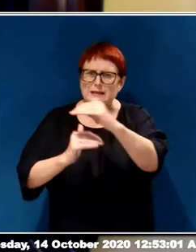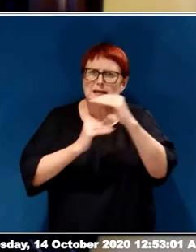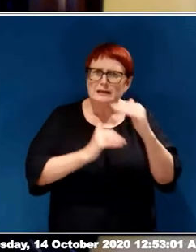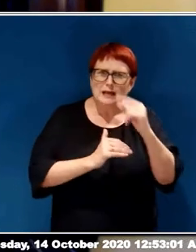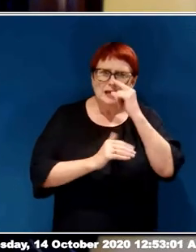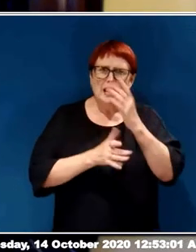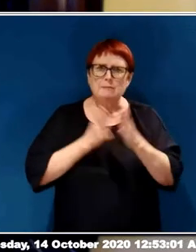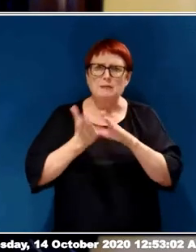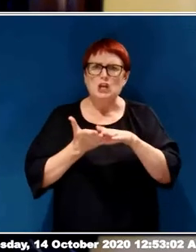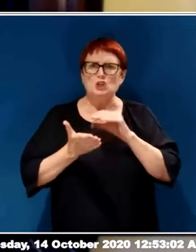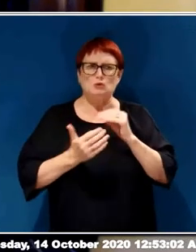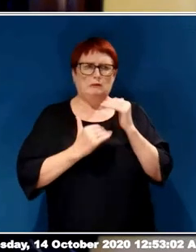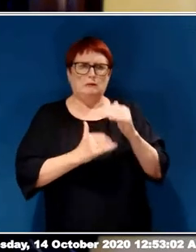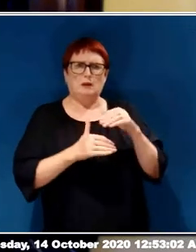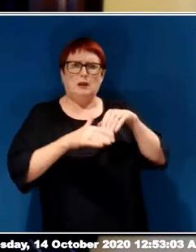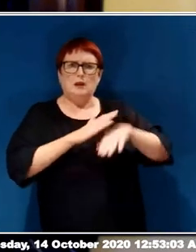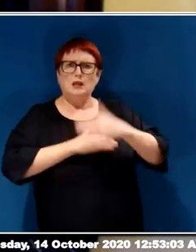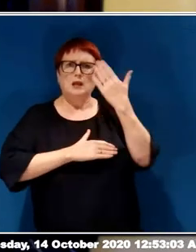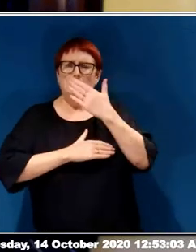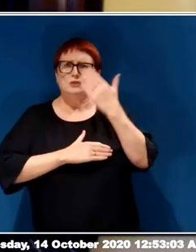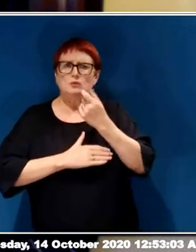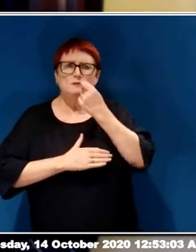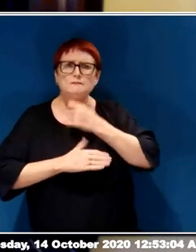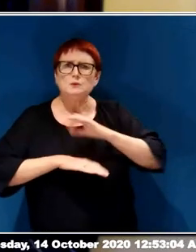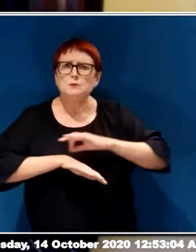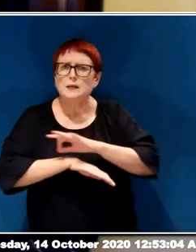hinder that access to a school.